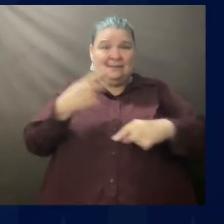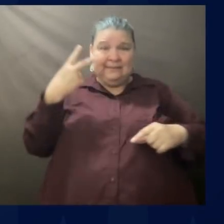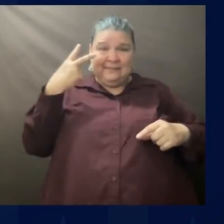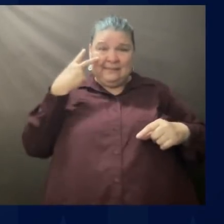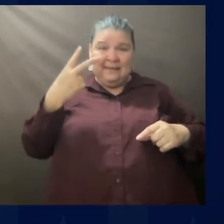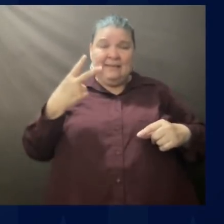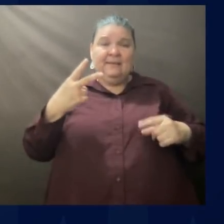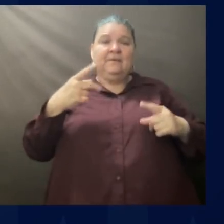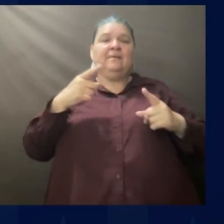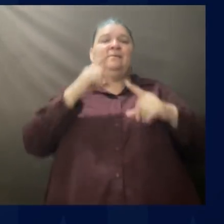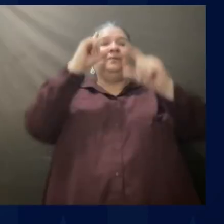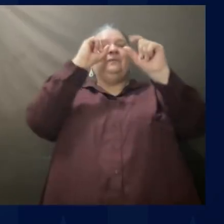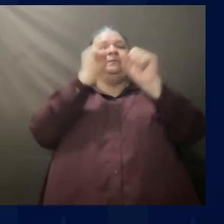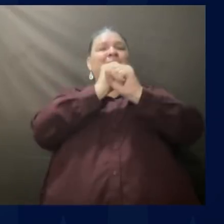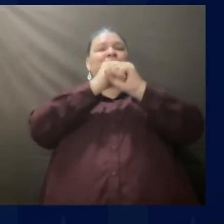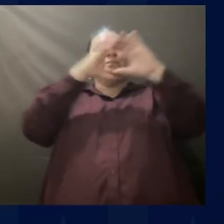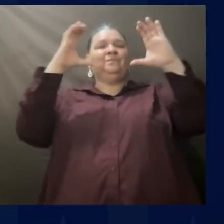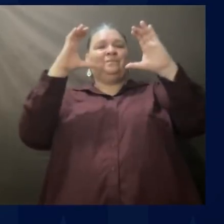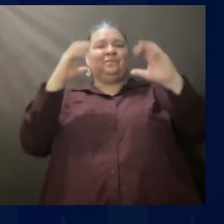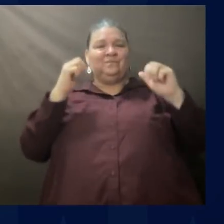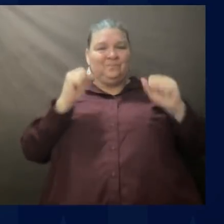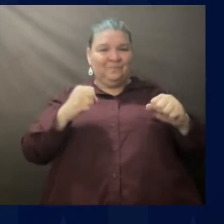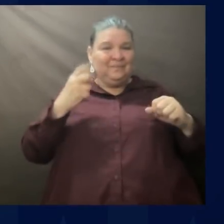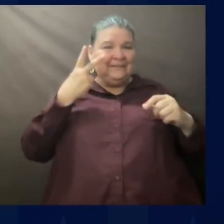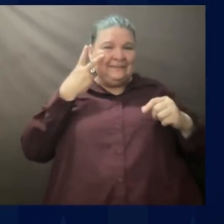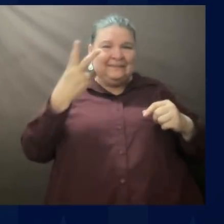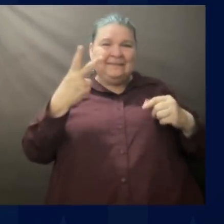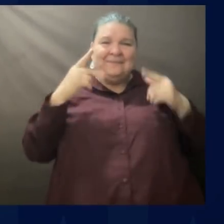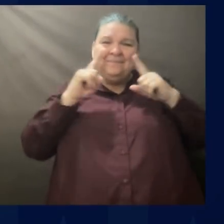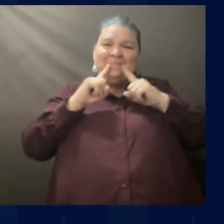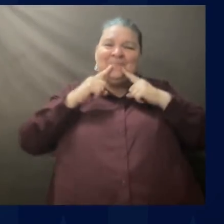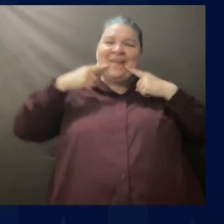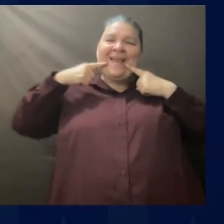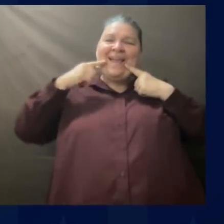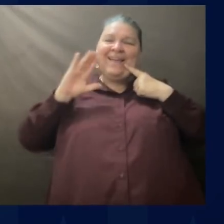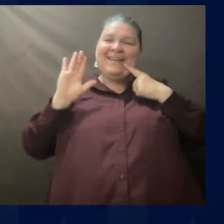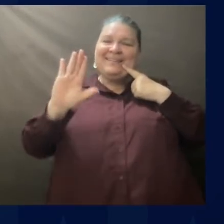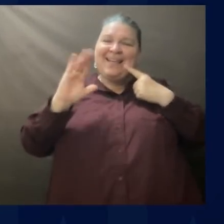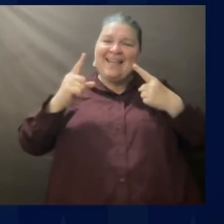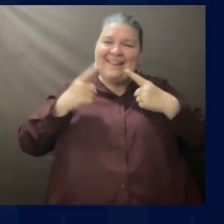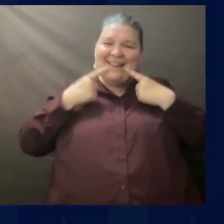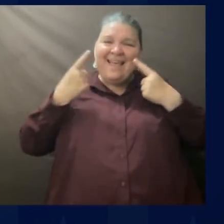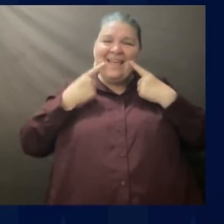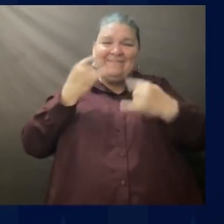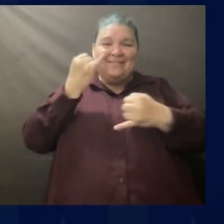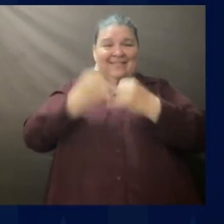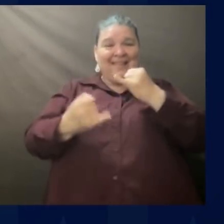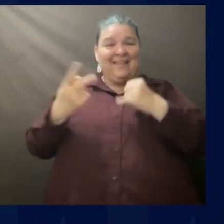And the last conversation you had, each of you know it.